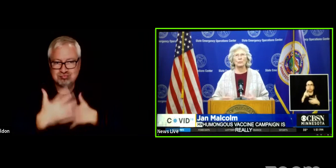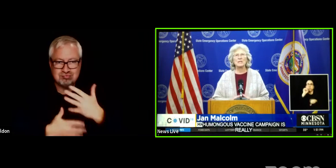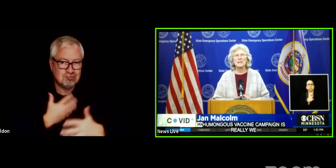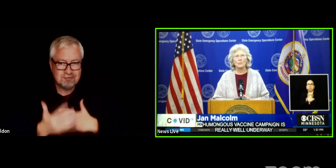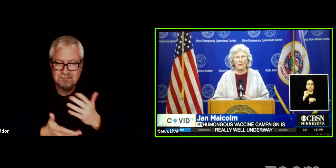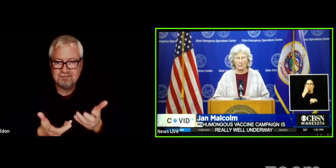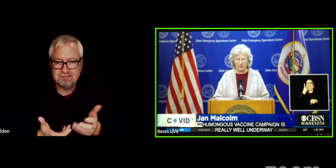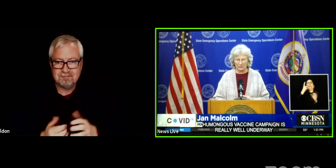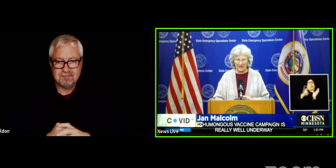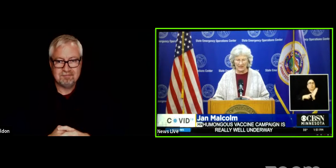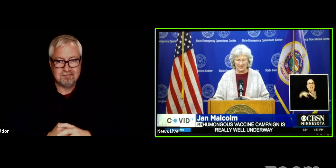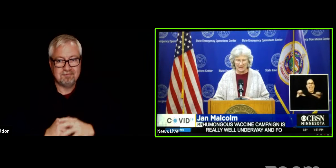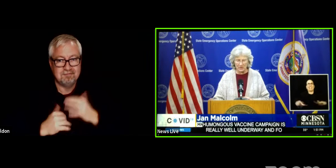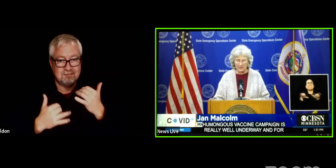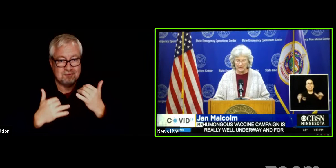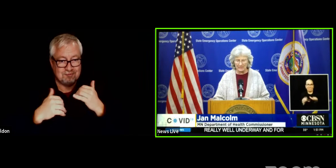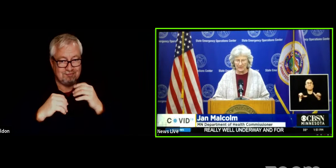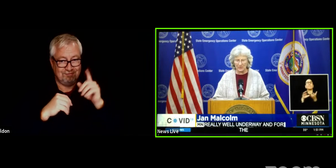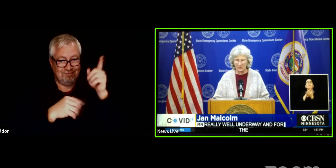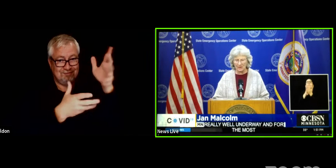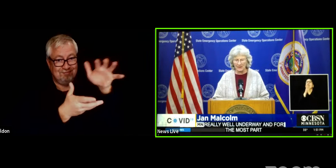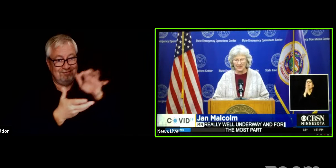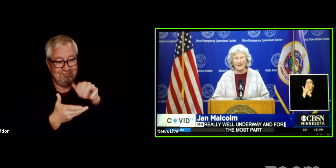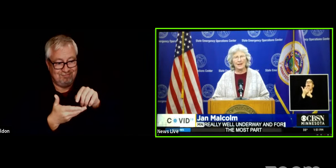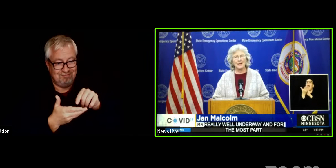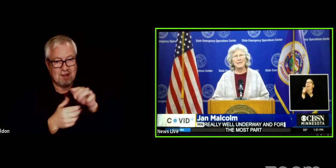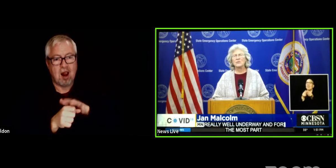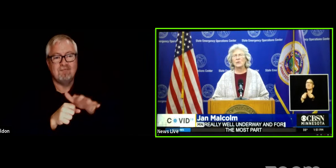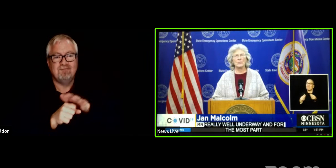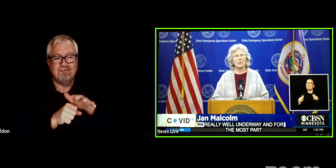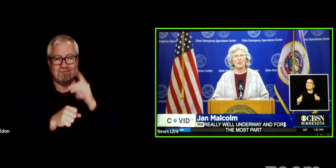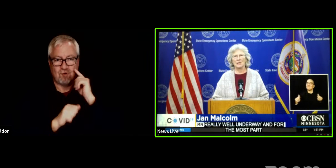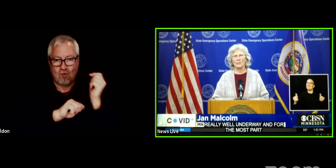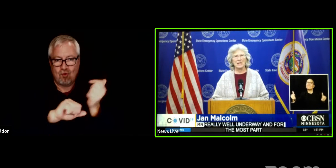ROUTINE WAY WE DO VACCINATIONS IN MINNESOTA, IT'S SO IMPORTANT THAT WE